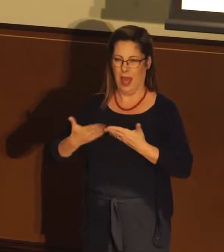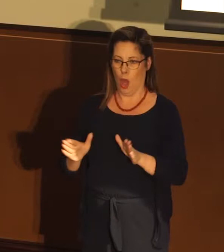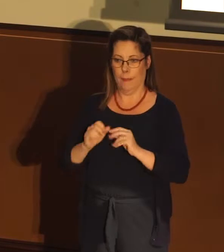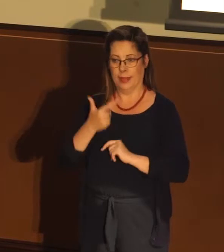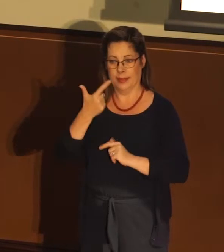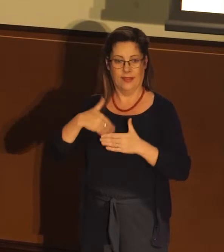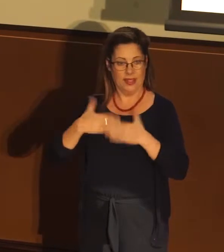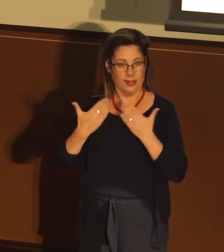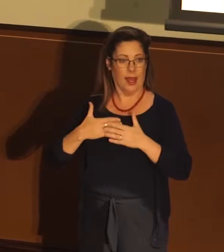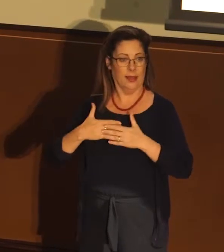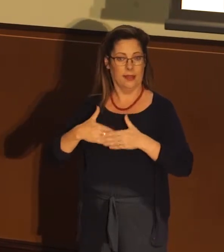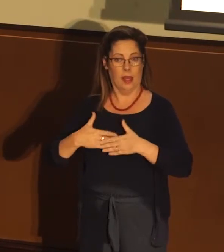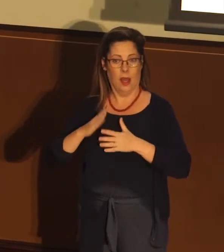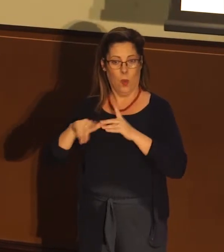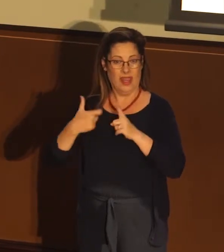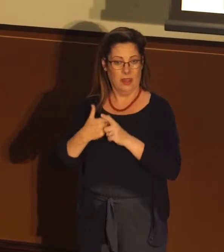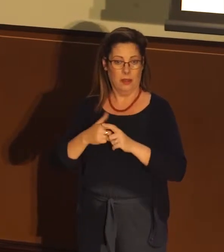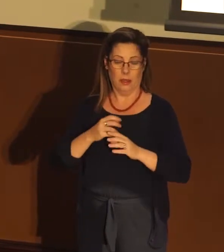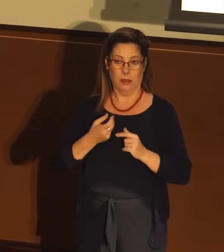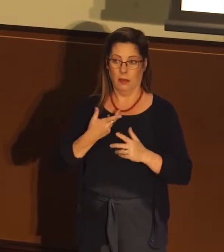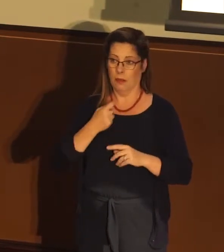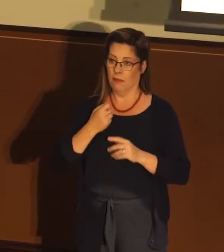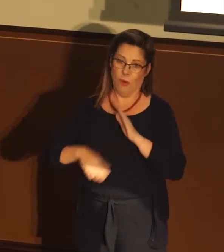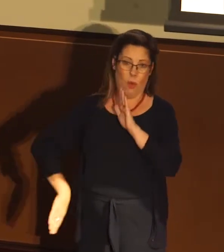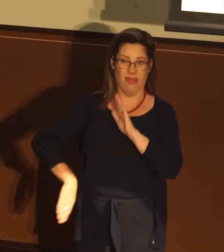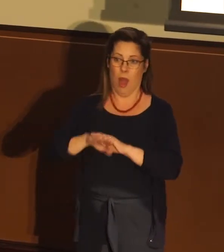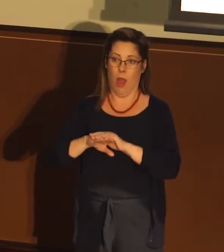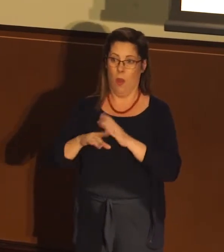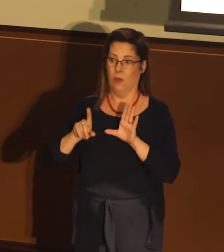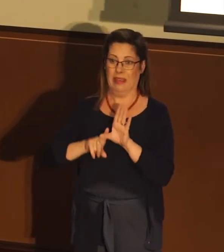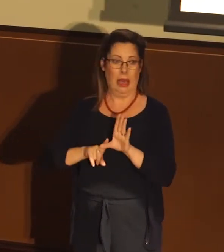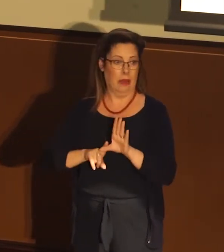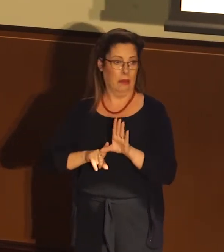pretty much 360... we'd like to do a few more days as well, a year,